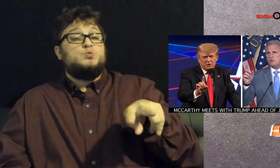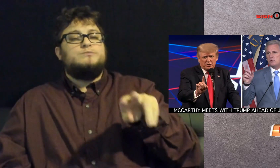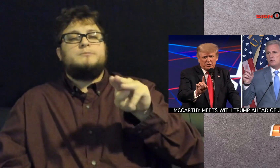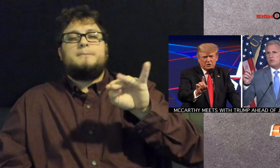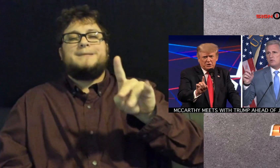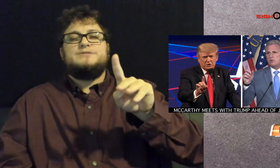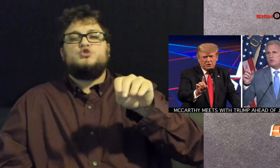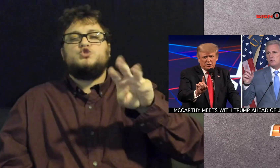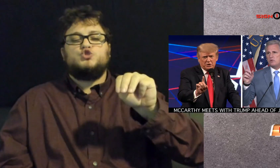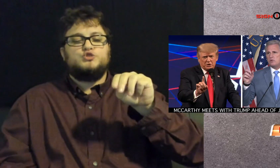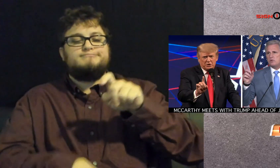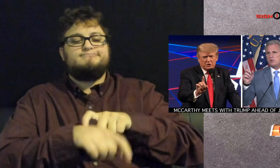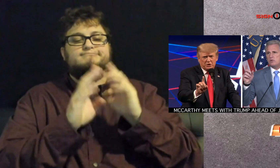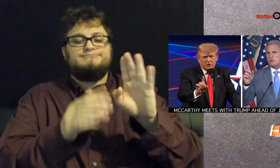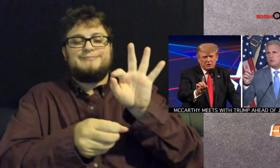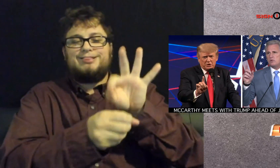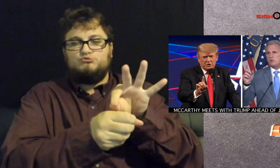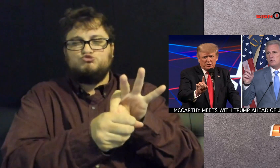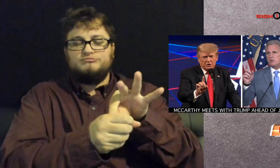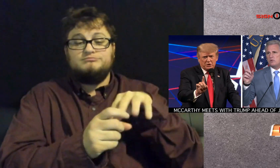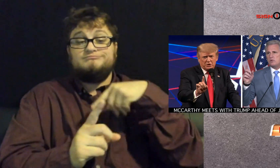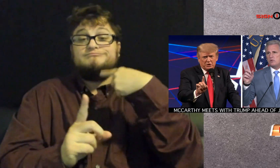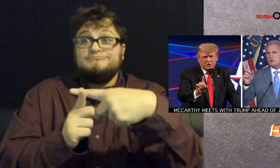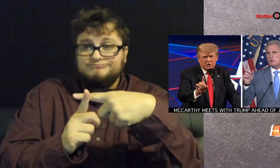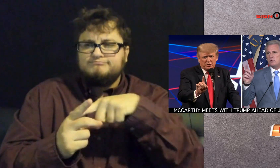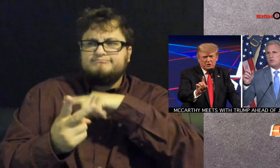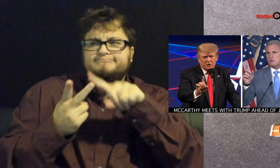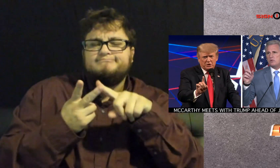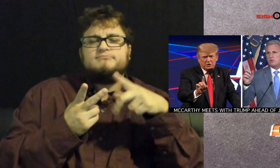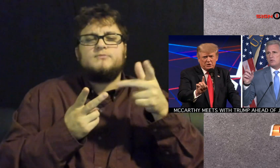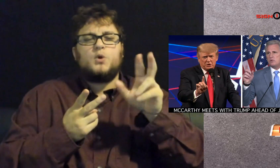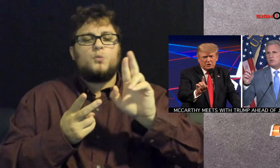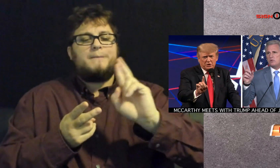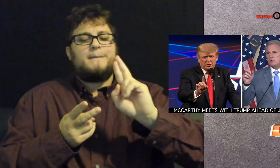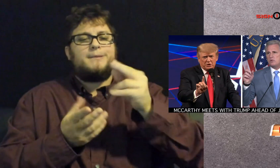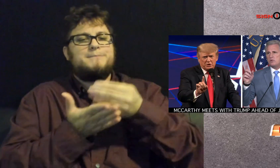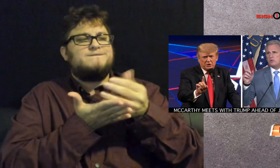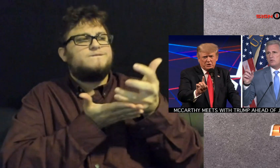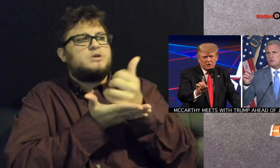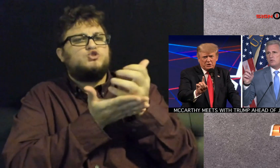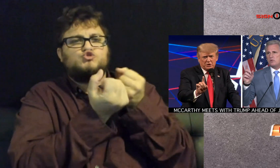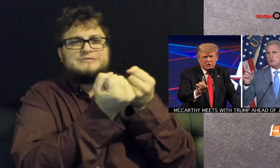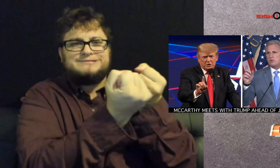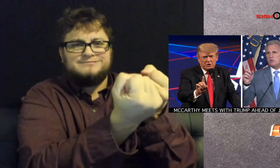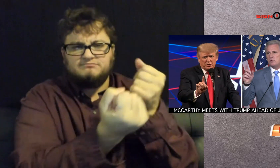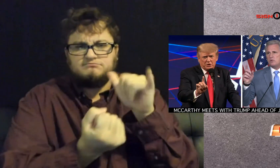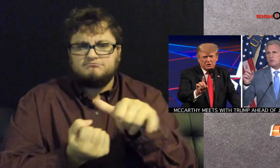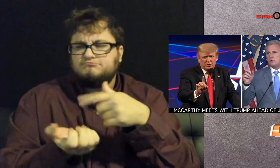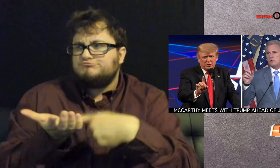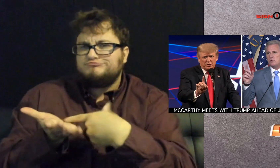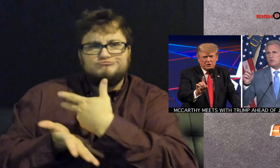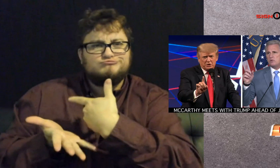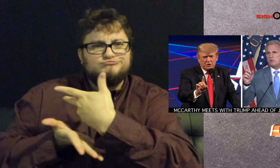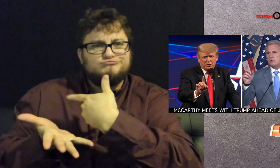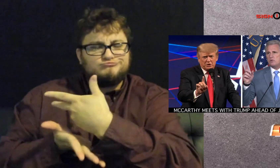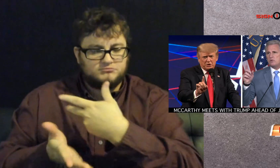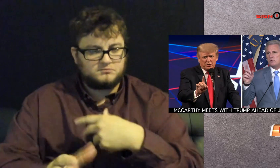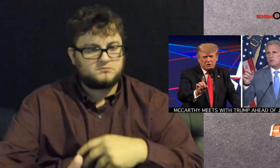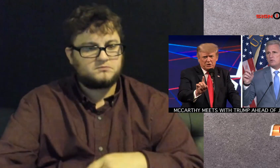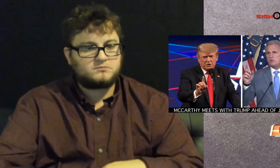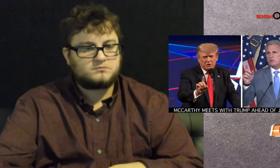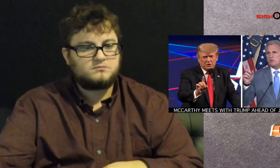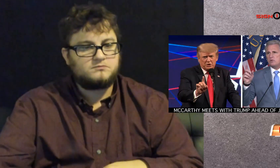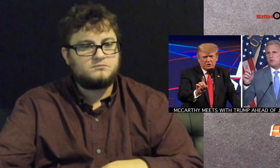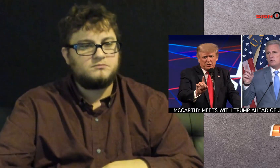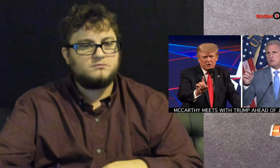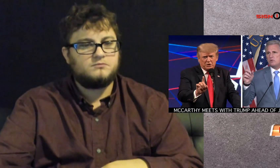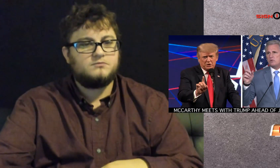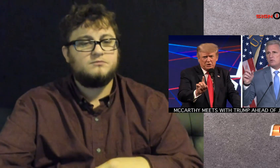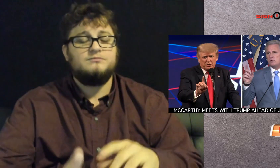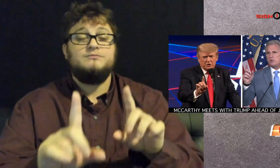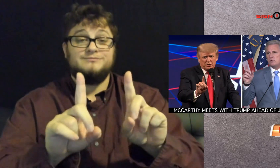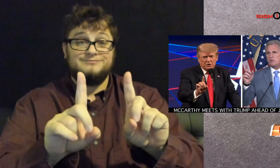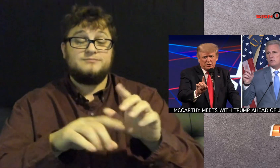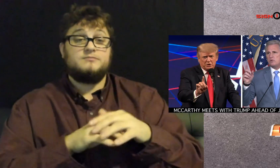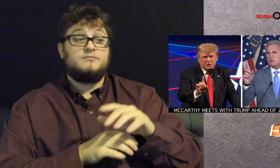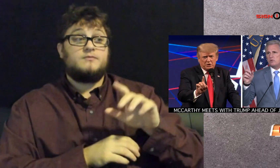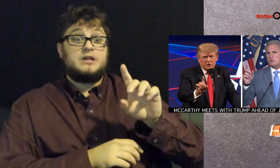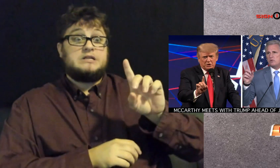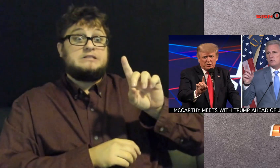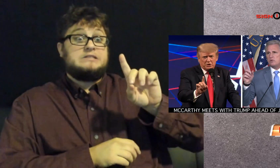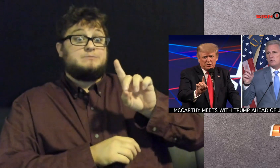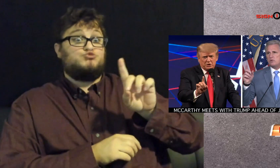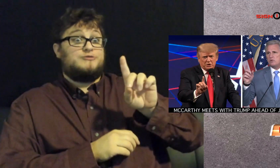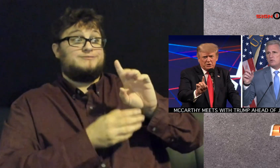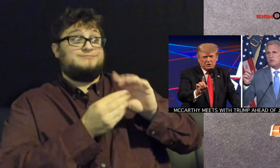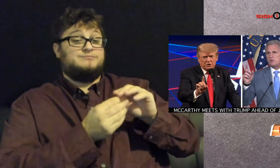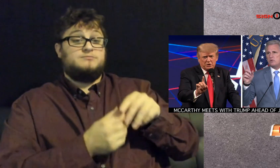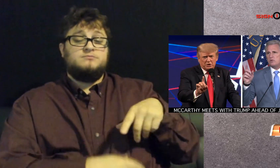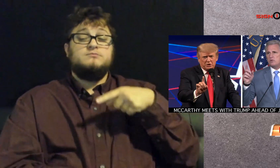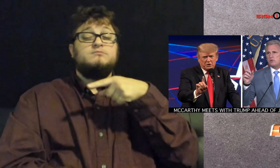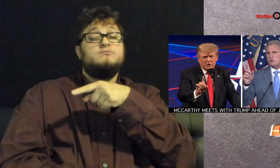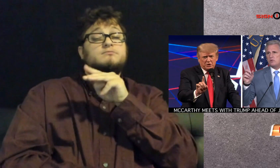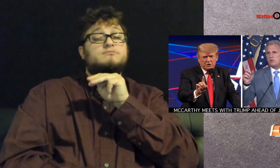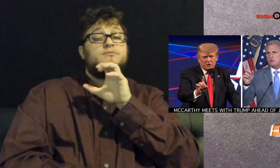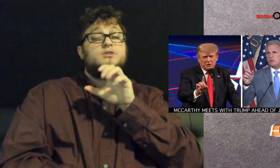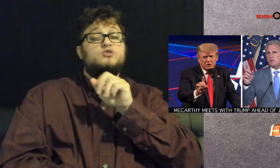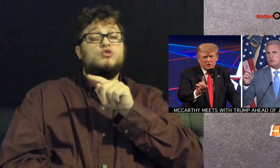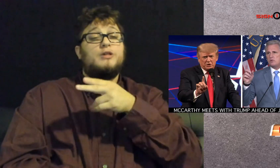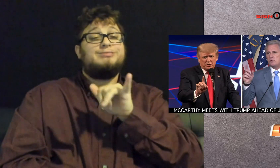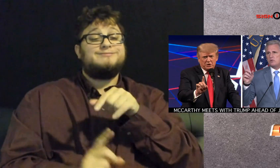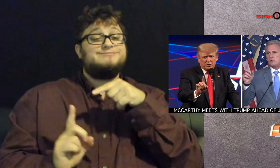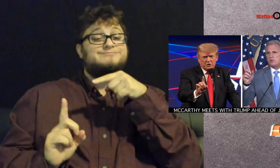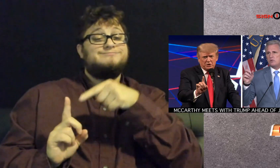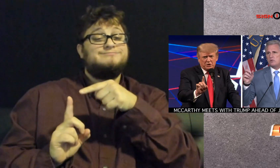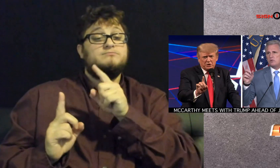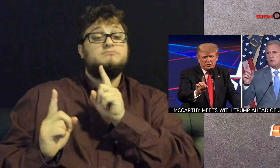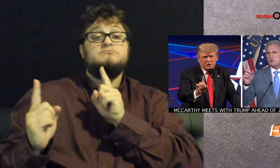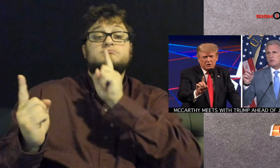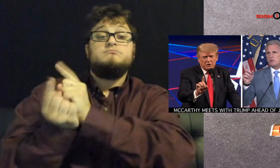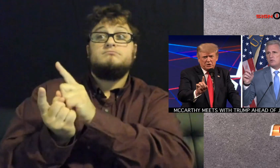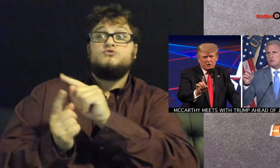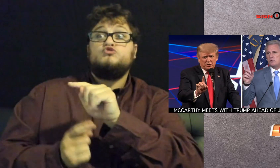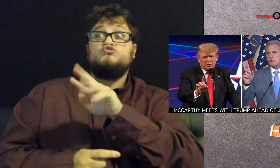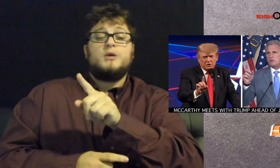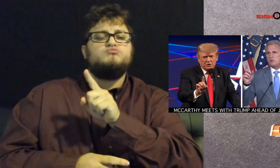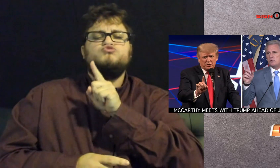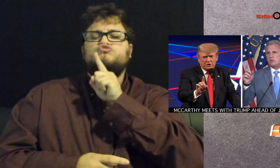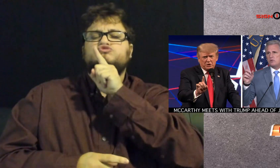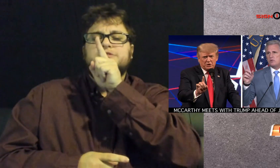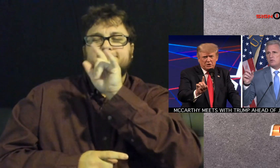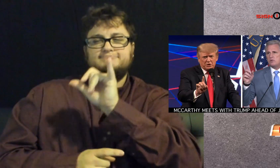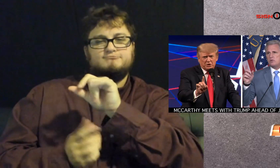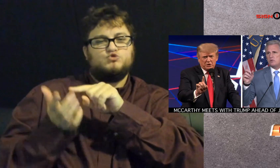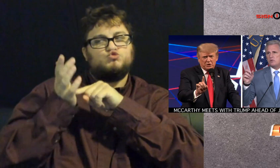Donald Trump to discuss matters regarding the 2022 midterm elections and Republican fundraising